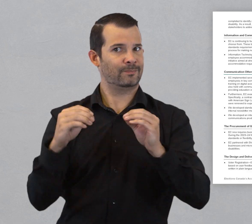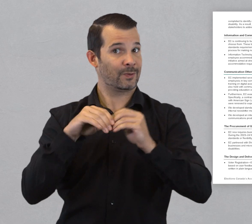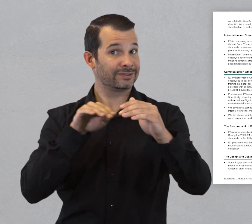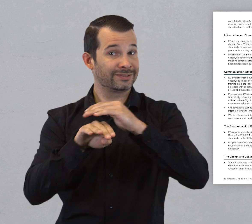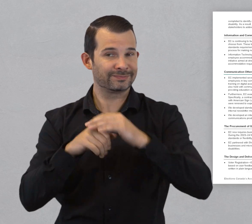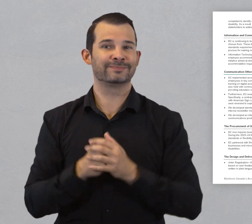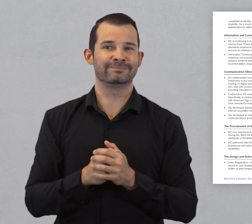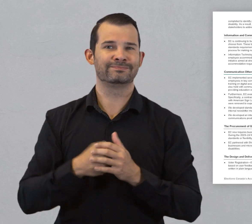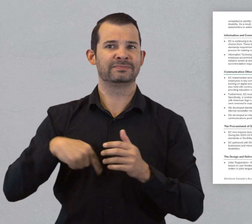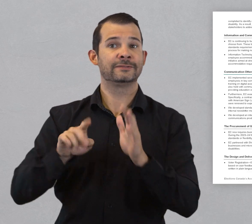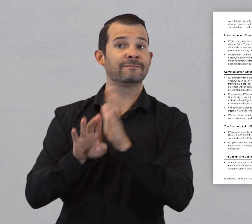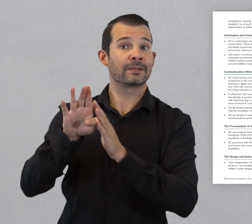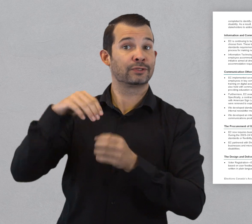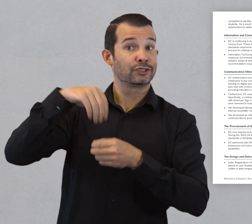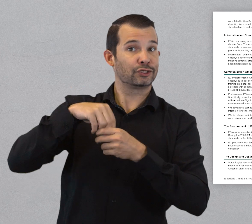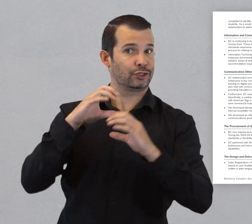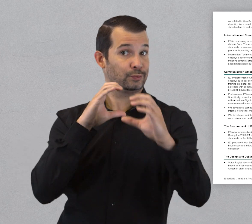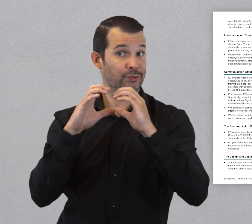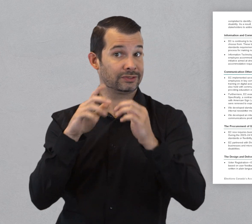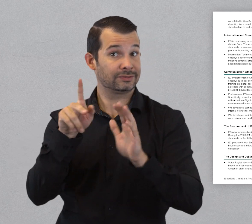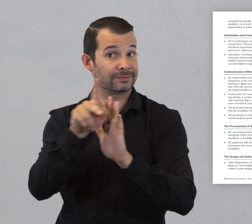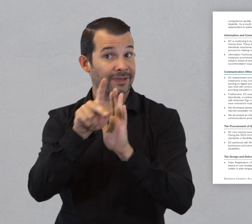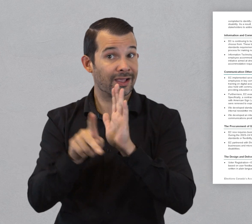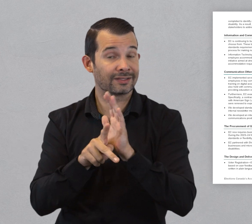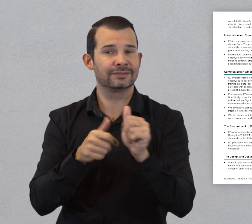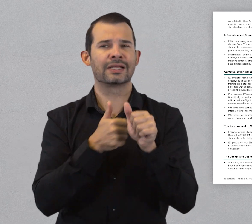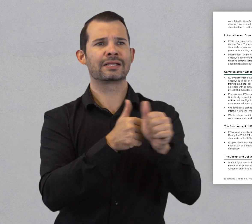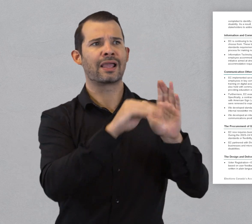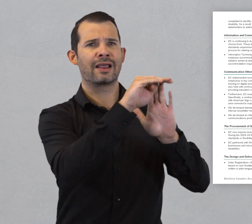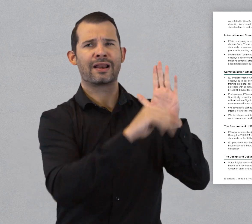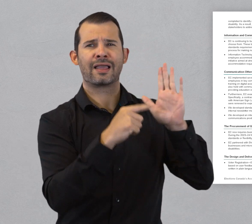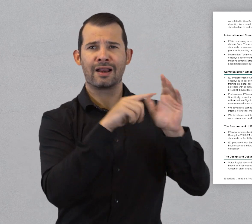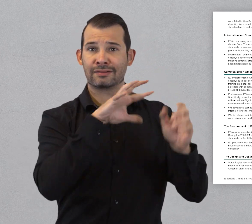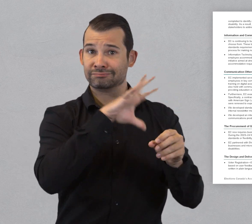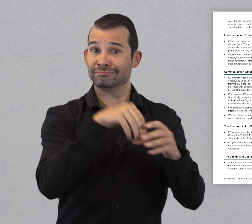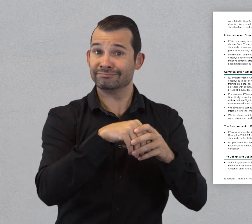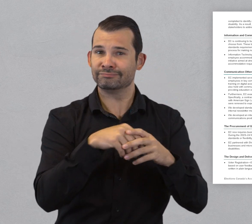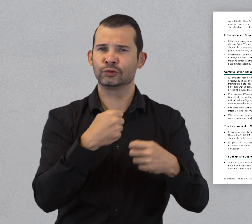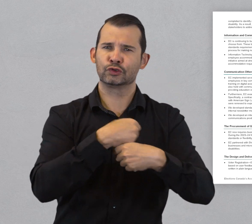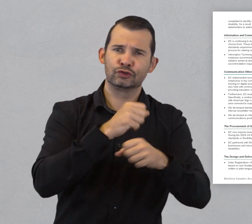• We developed an internal communications policy, with guidelines for creating and